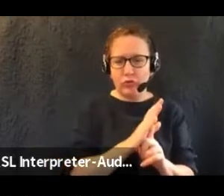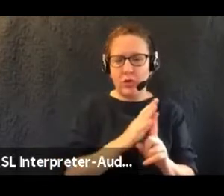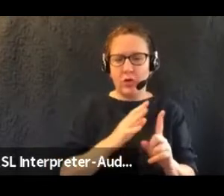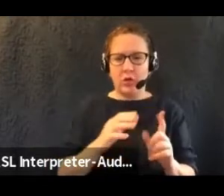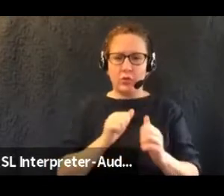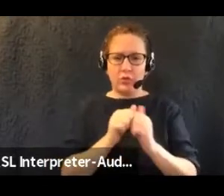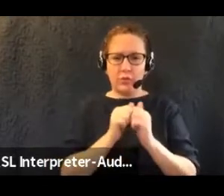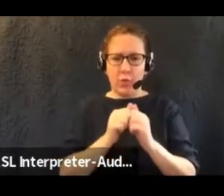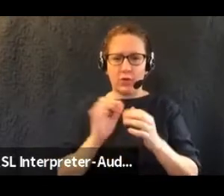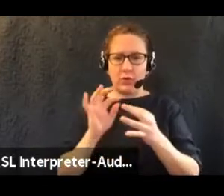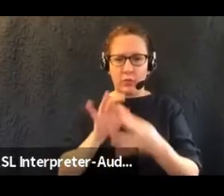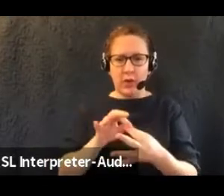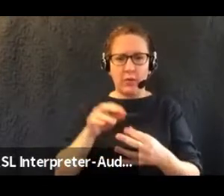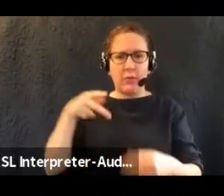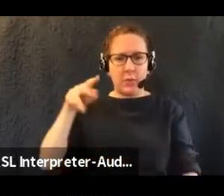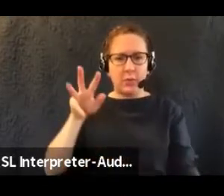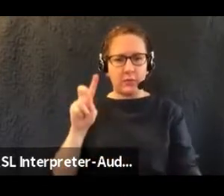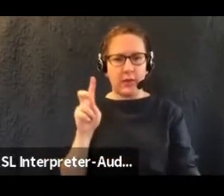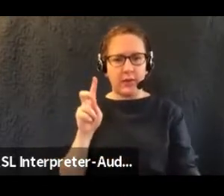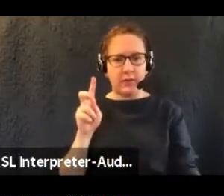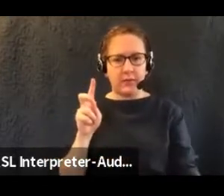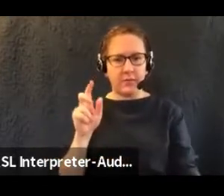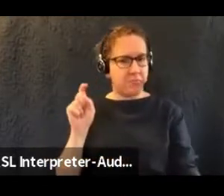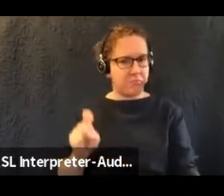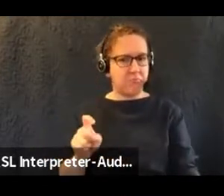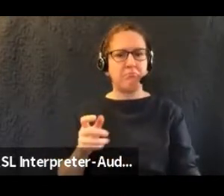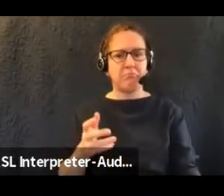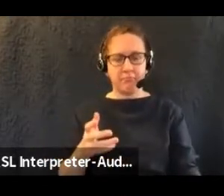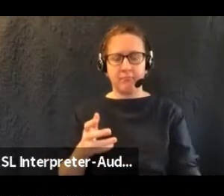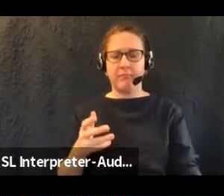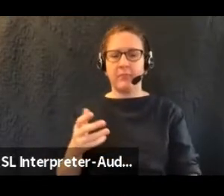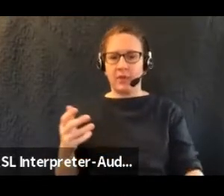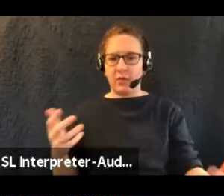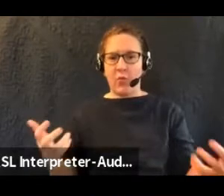to people with disabilities. So we've melded those two concepts together.